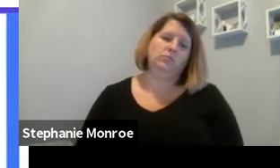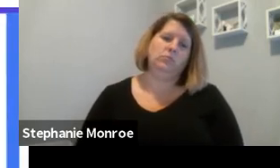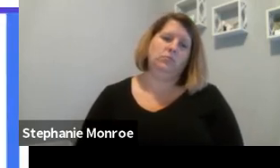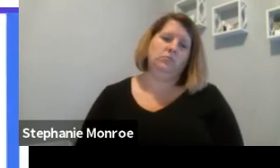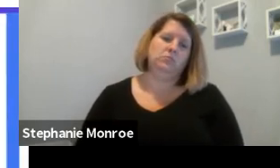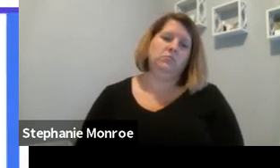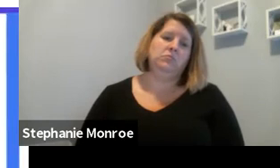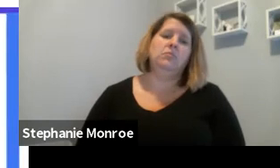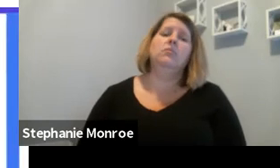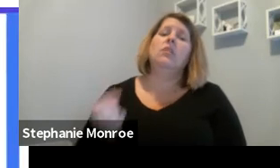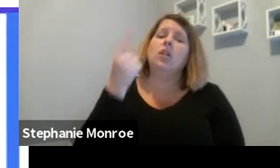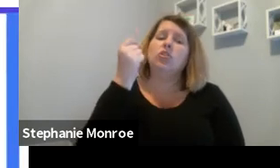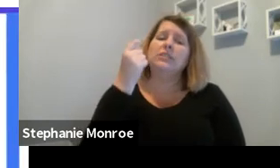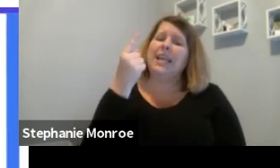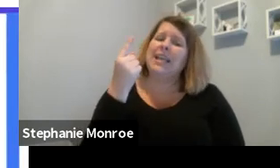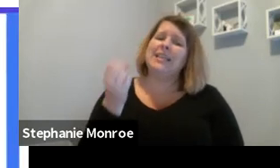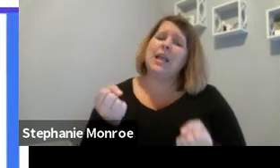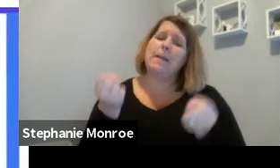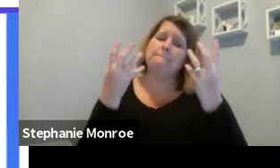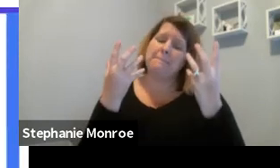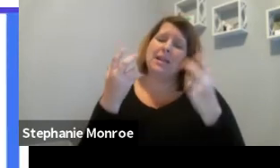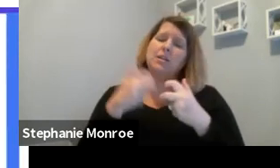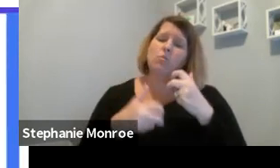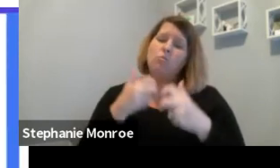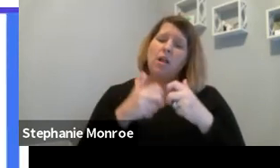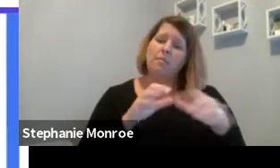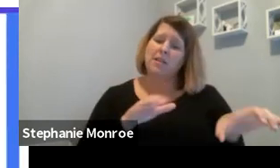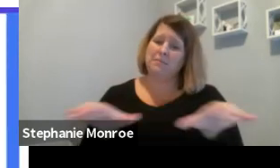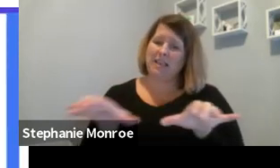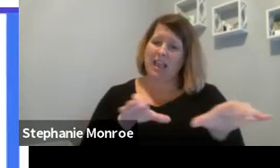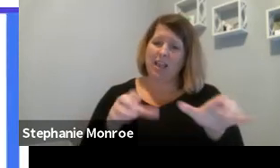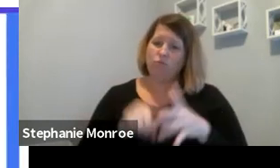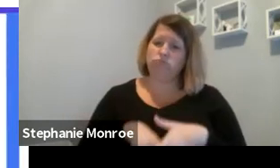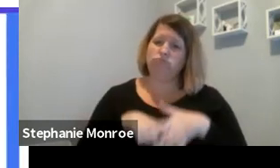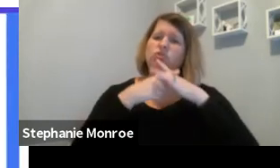It helps us understand how many problem behaviors